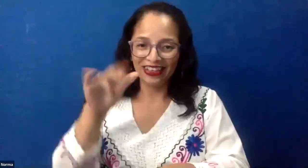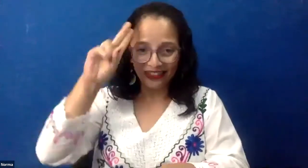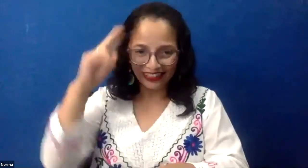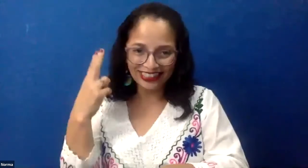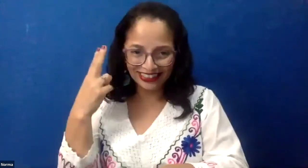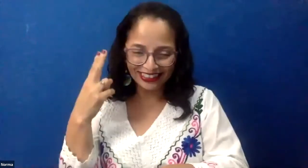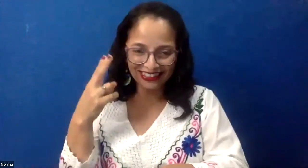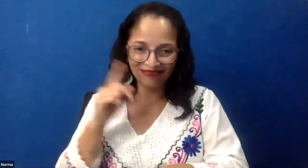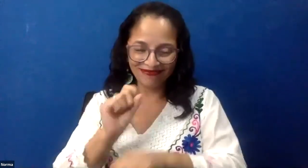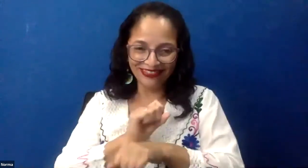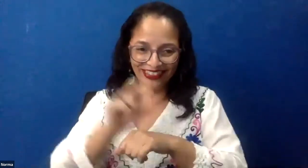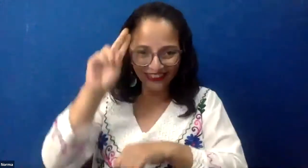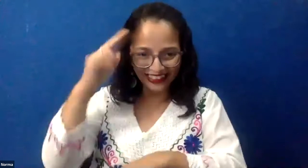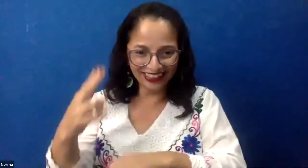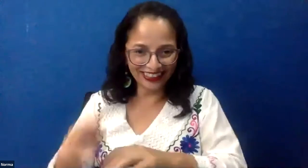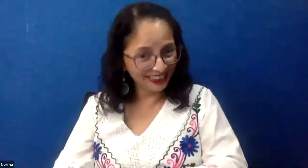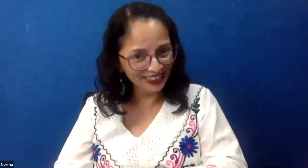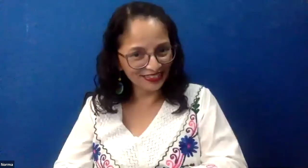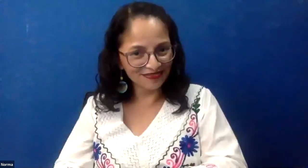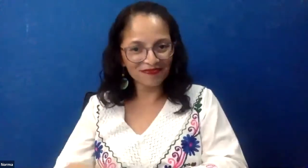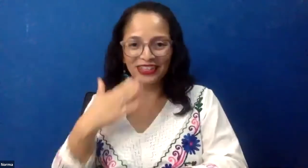And the answer is Uruguay.